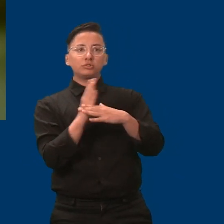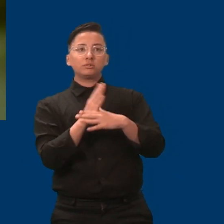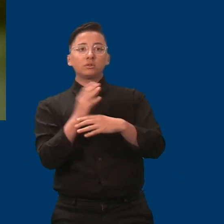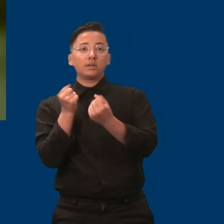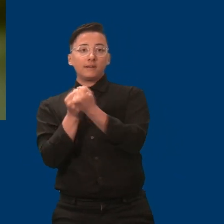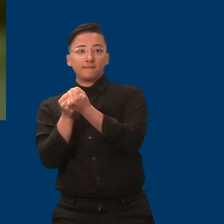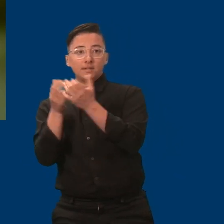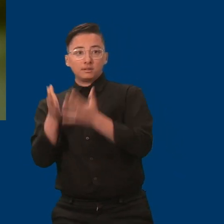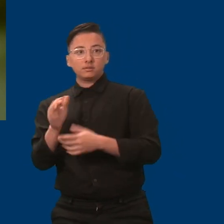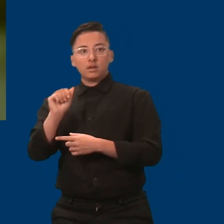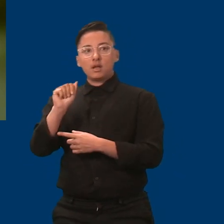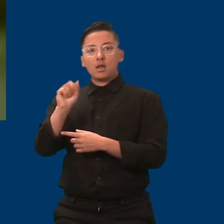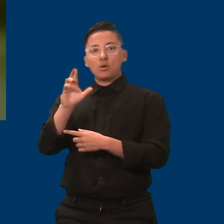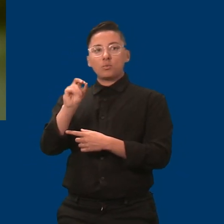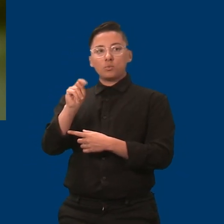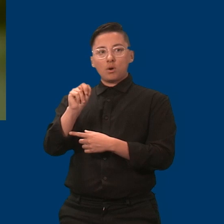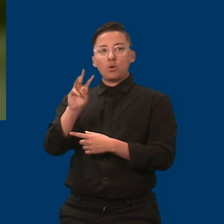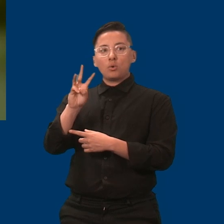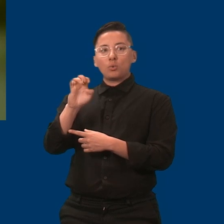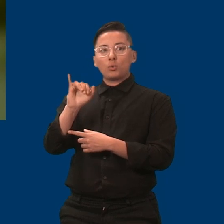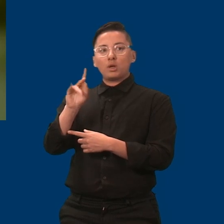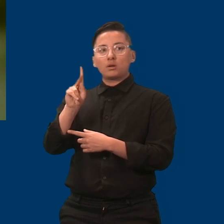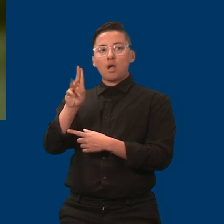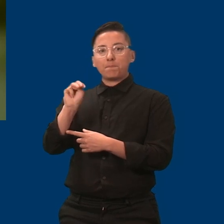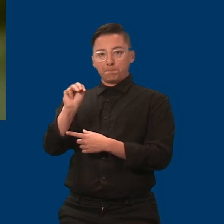and Representative Mike Freiberg.